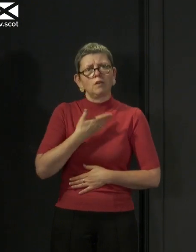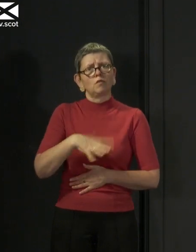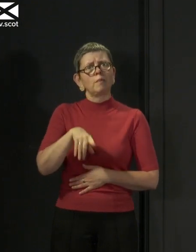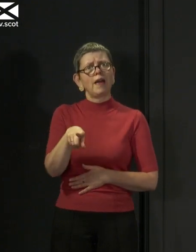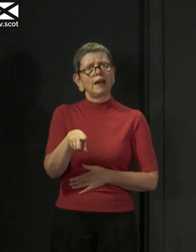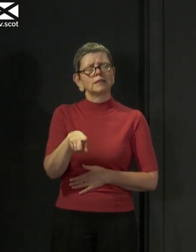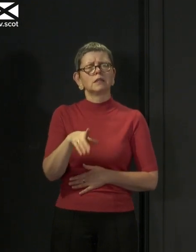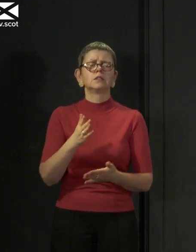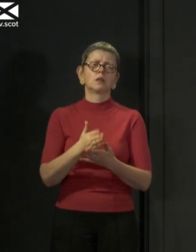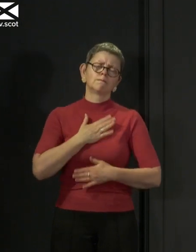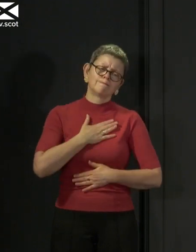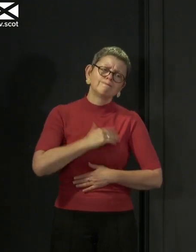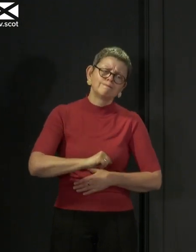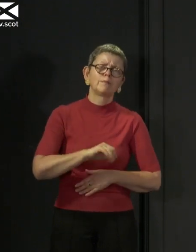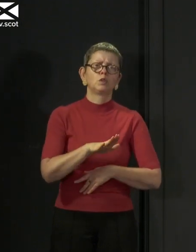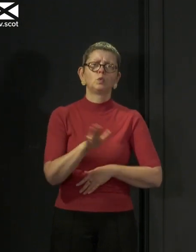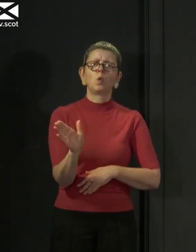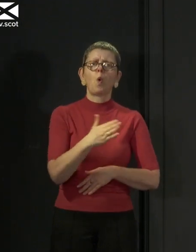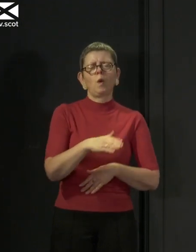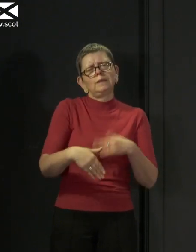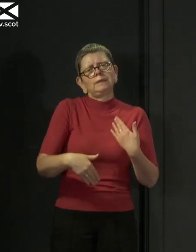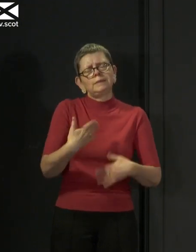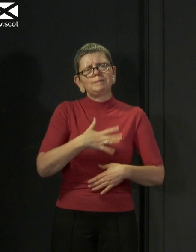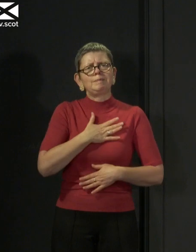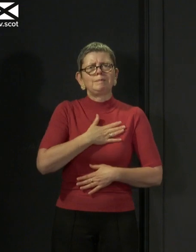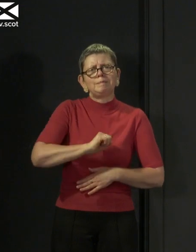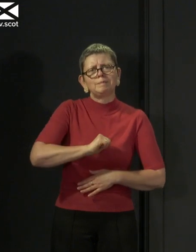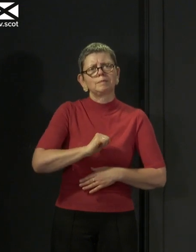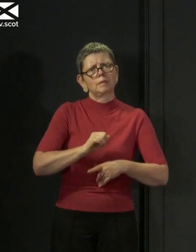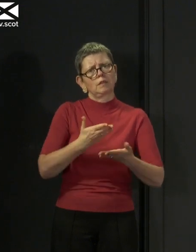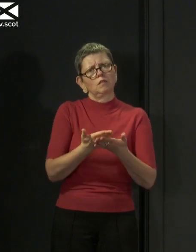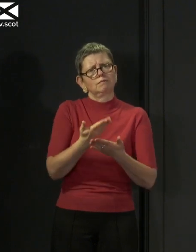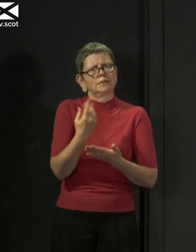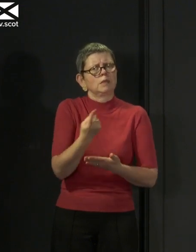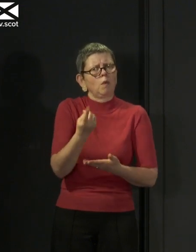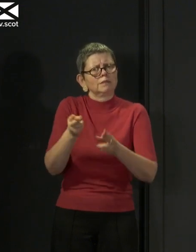my deepest condolences to everyone who is grieving a loved one lost to this virus.